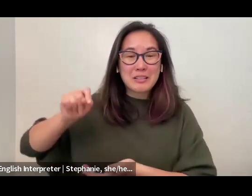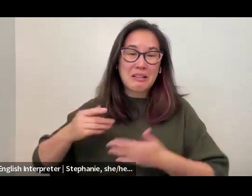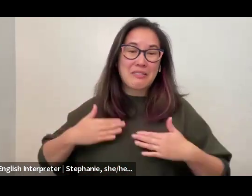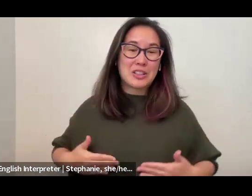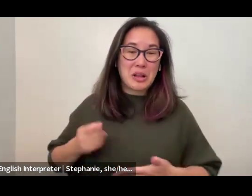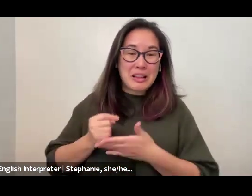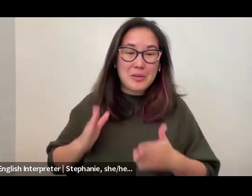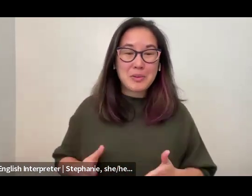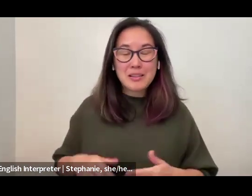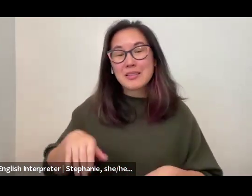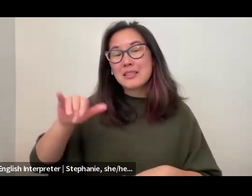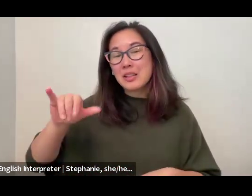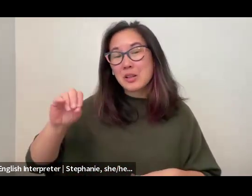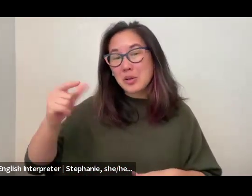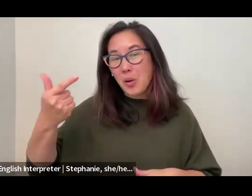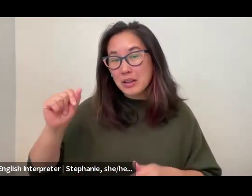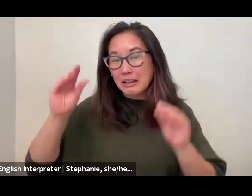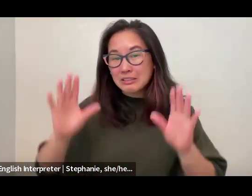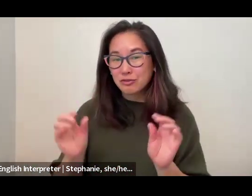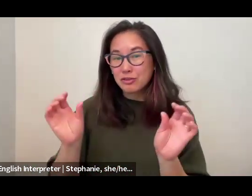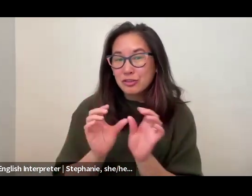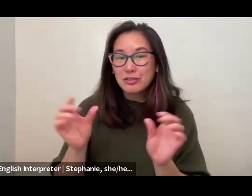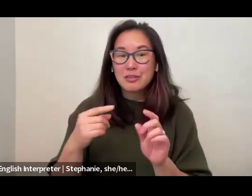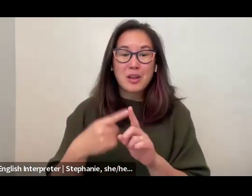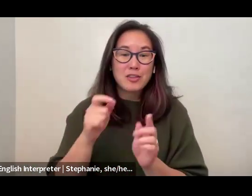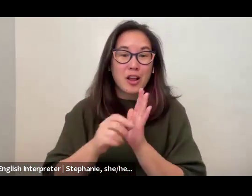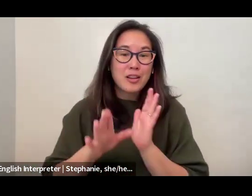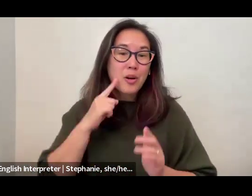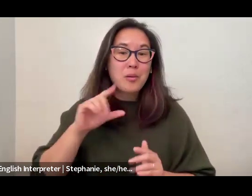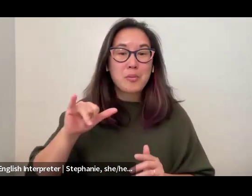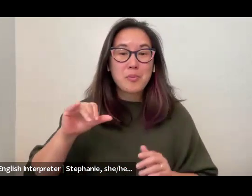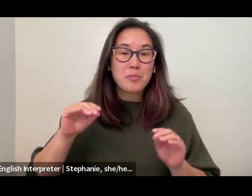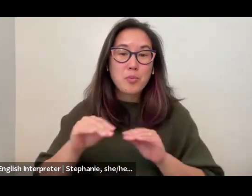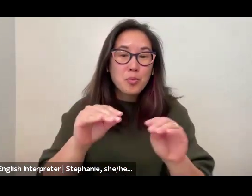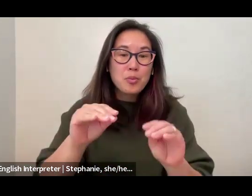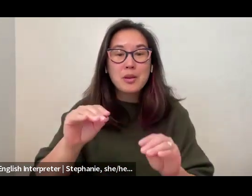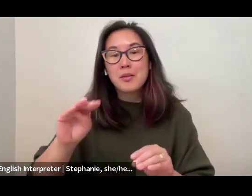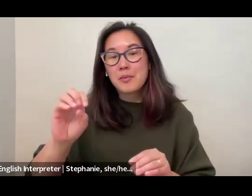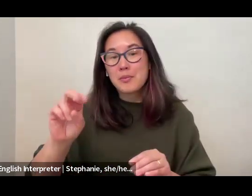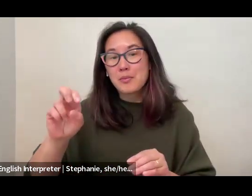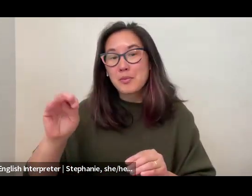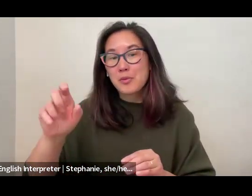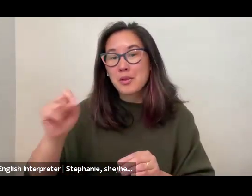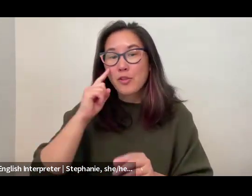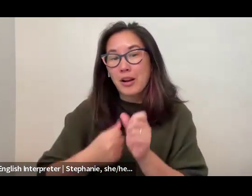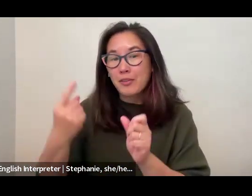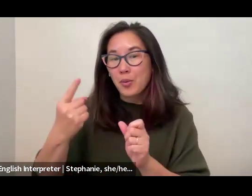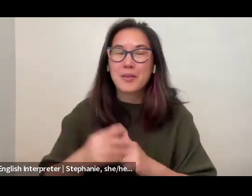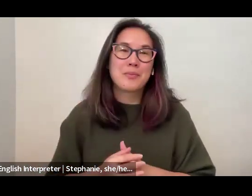and author of Movement for Every Body. Today, we are going to do kind of two classes at the same time.